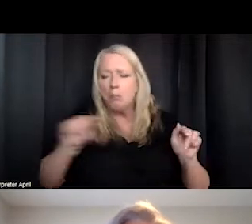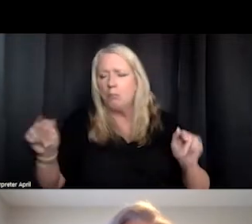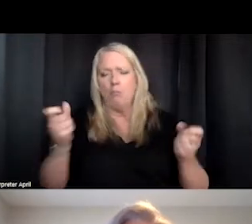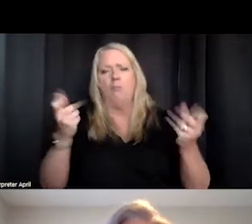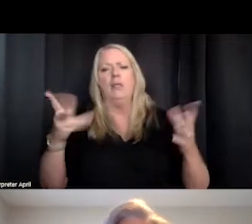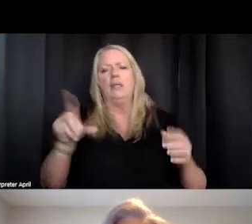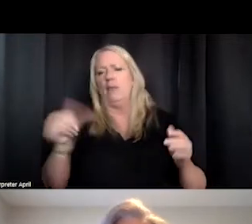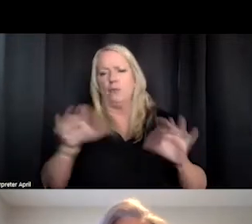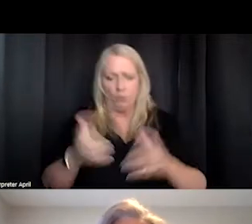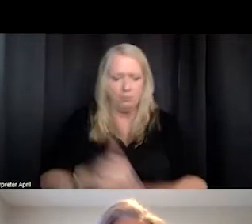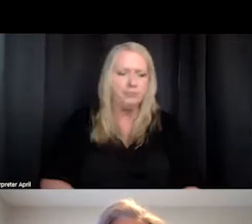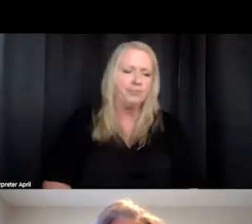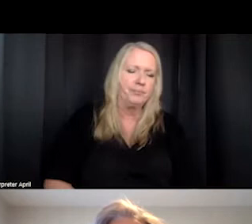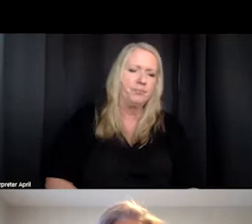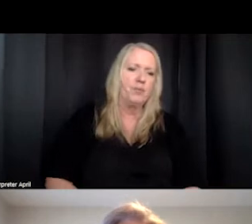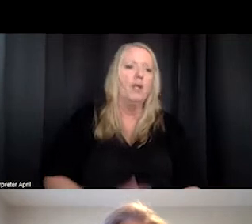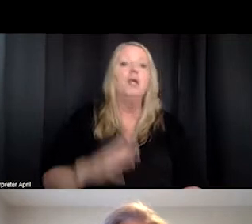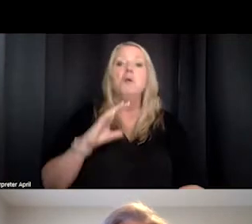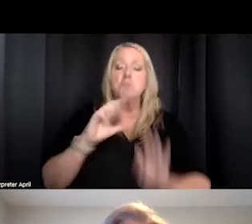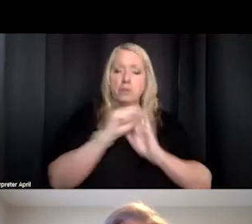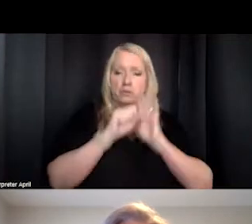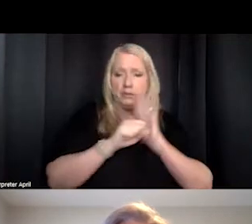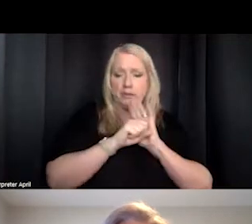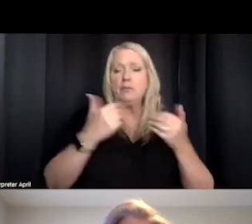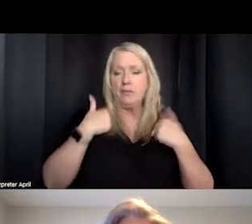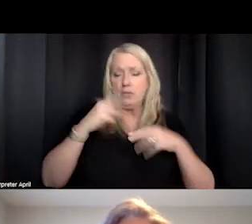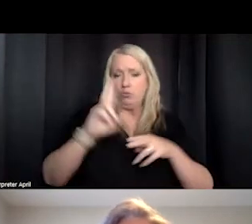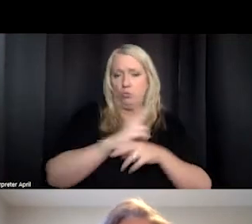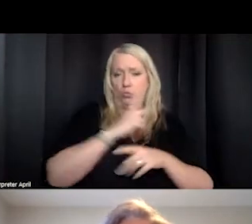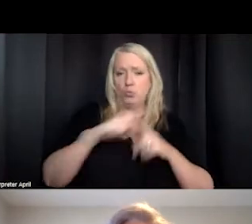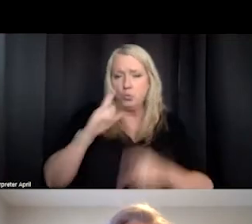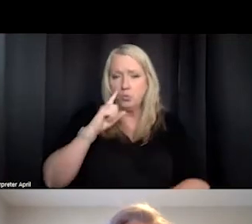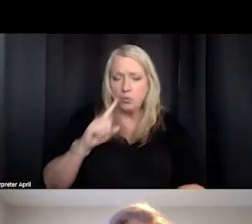STATES USING QUALIFYING KPHAOUB TEE BASED MOBILE CRISIS IN THE VANETION SERVICES